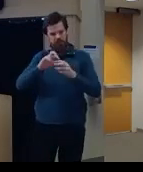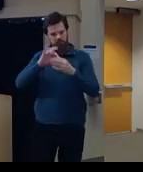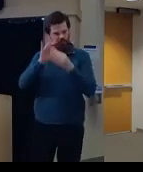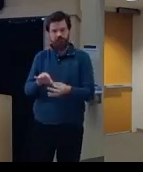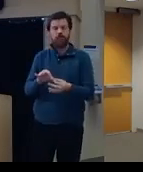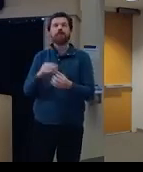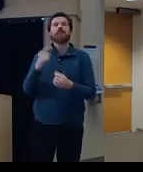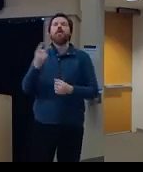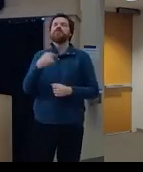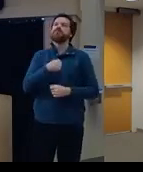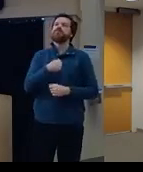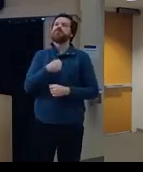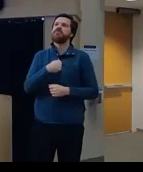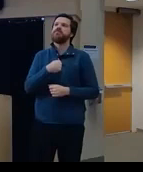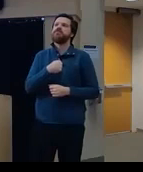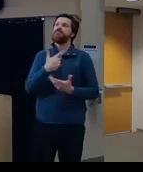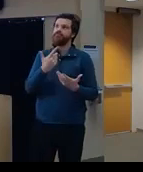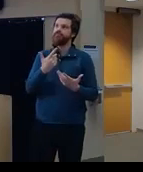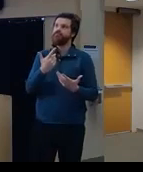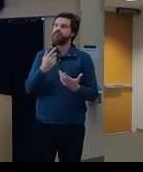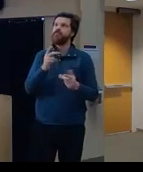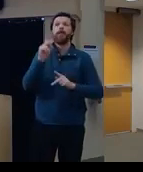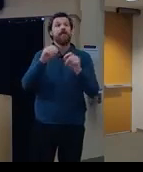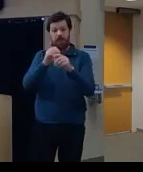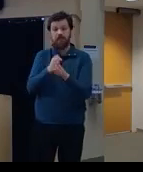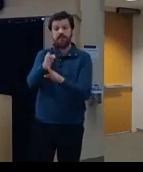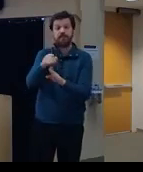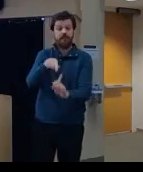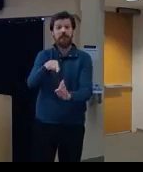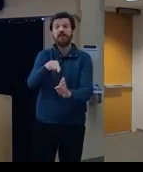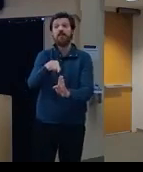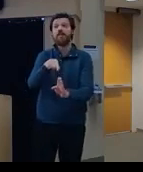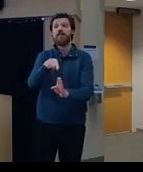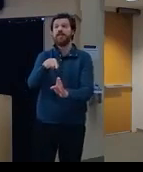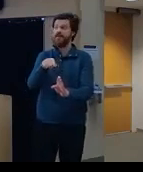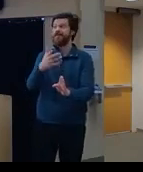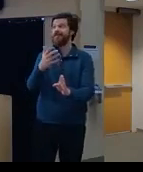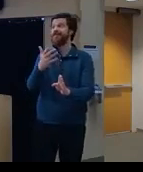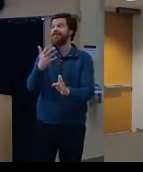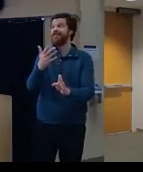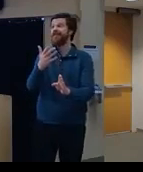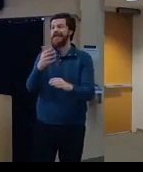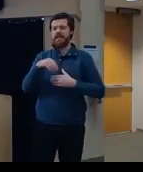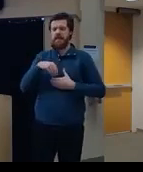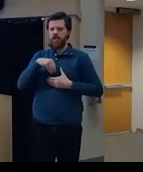me as the uh uh folks who are in a discipline that is always looking at you know internal modes